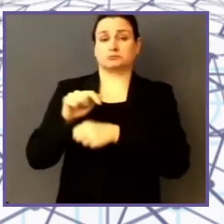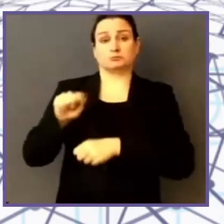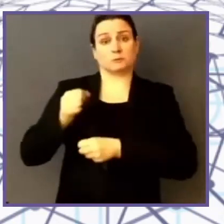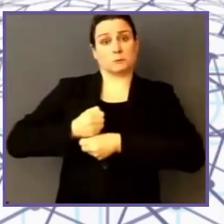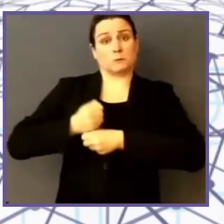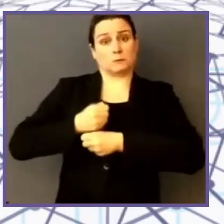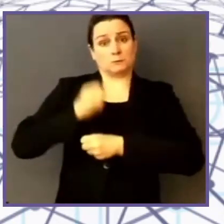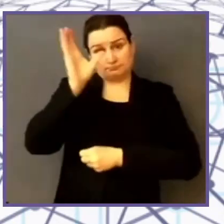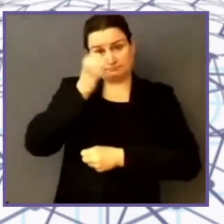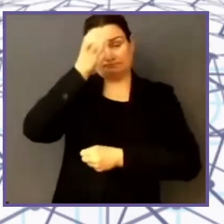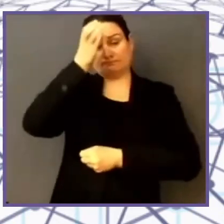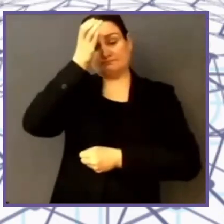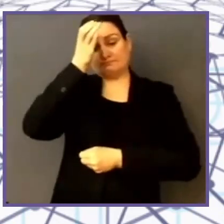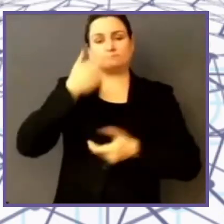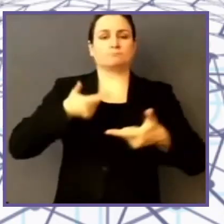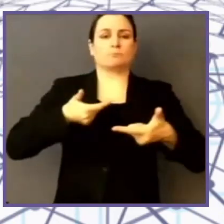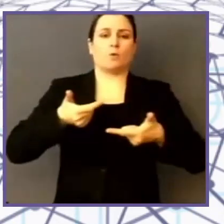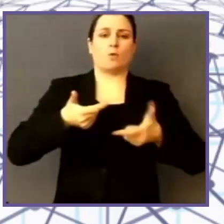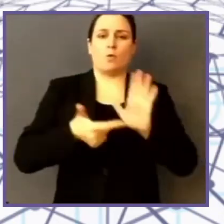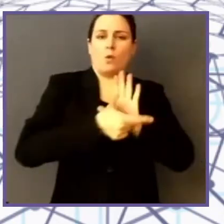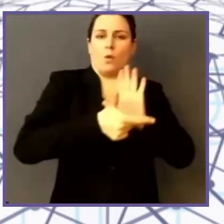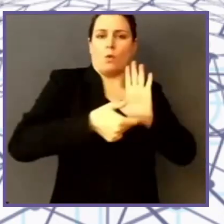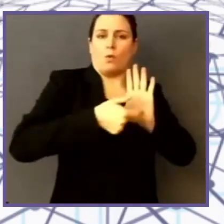a seven year career in criminal trial litigation.